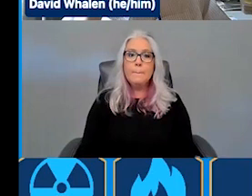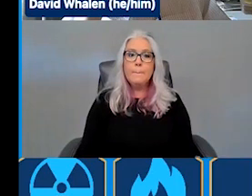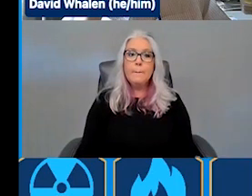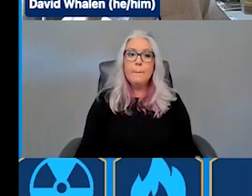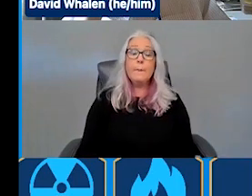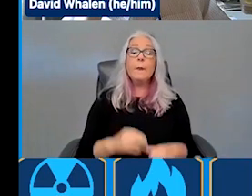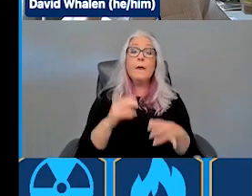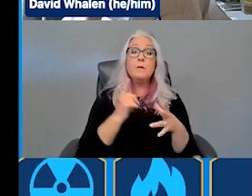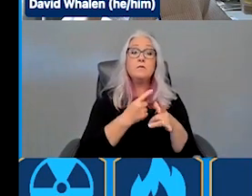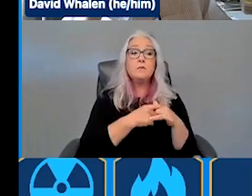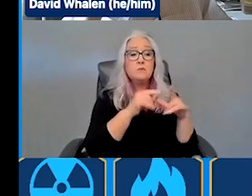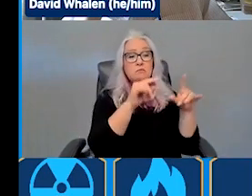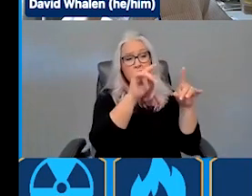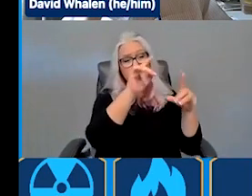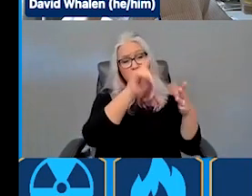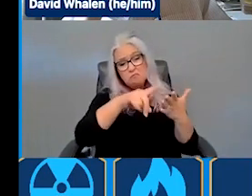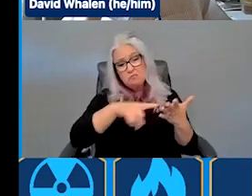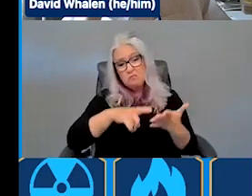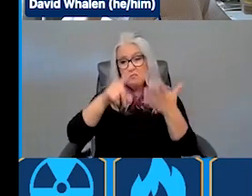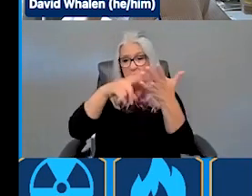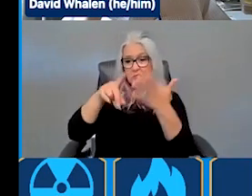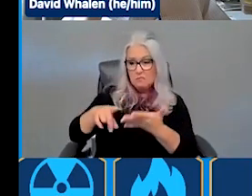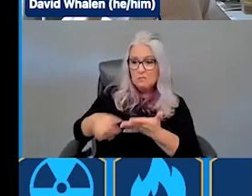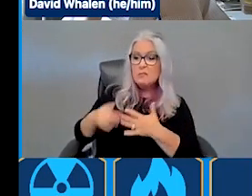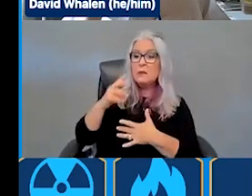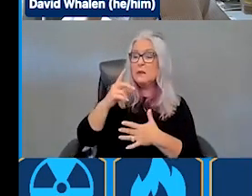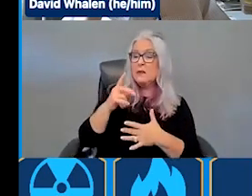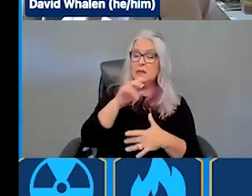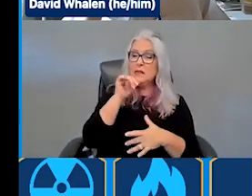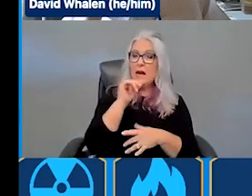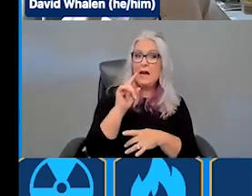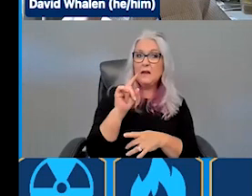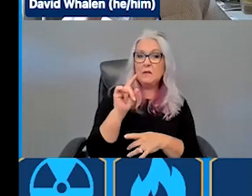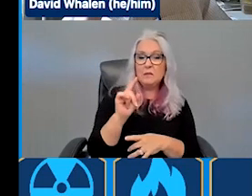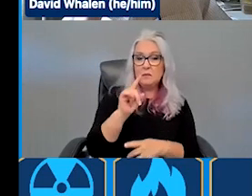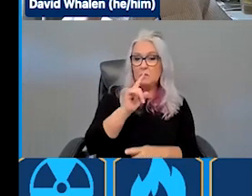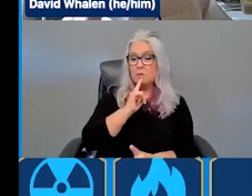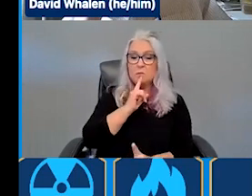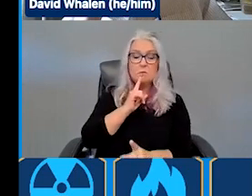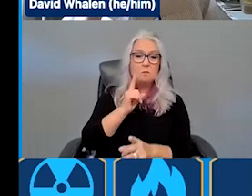continually reevaluated. It's not a singular decision. If the system is set up well. All right.